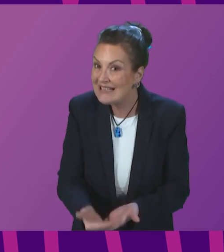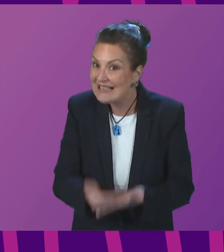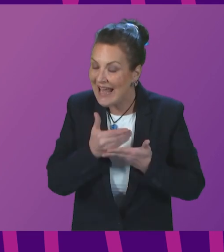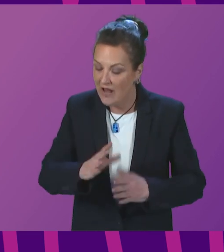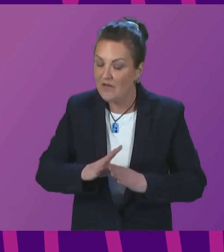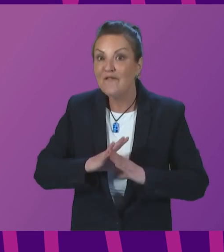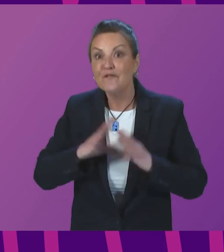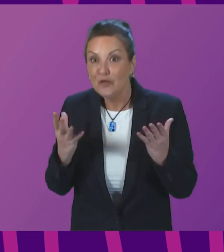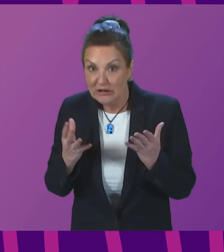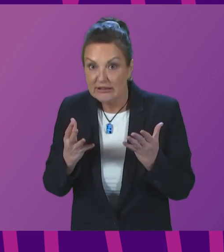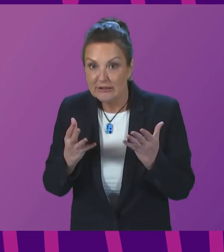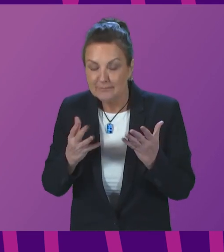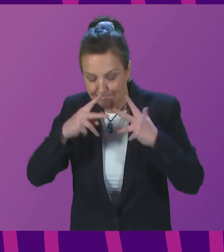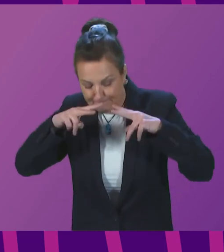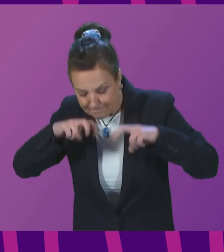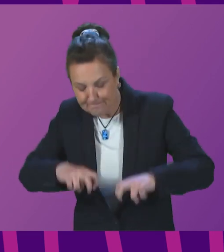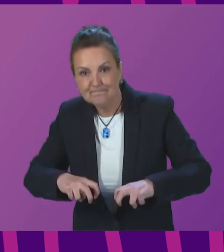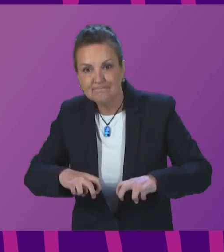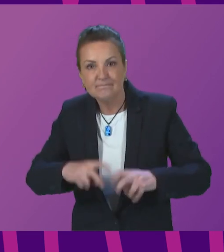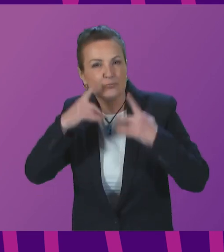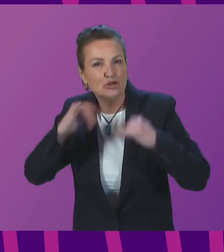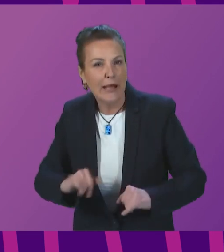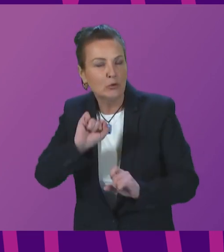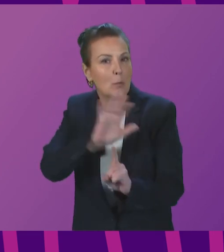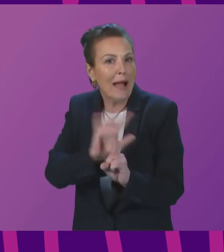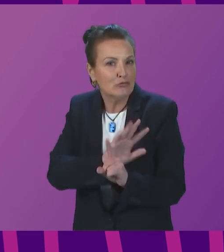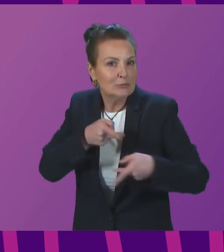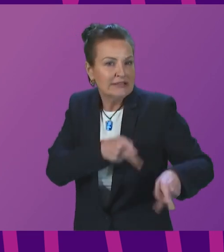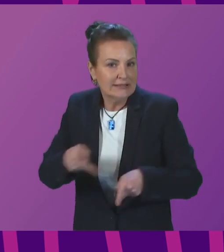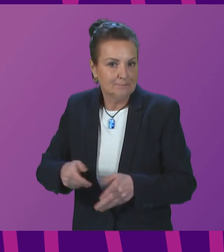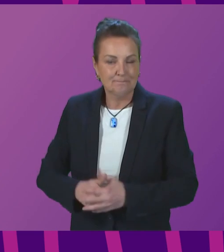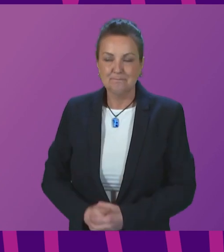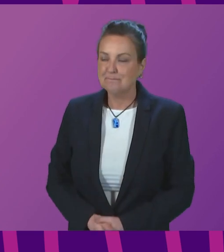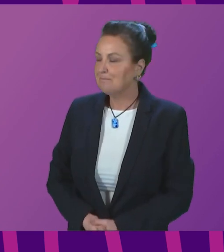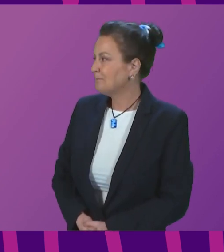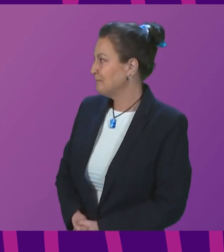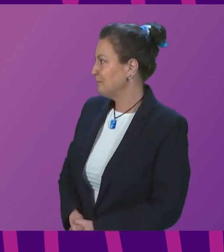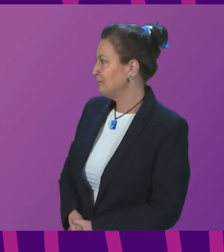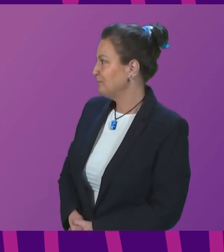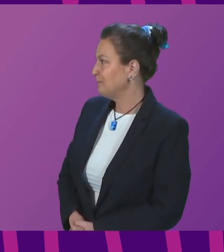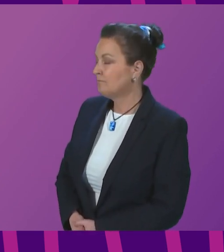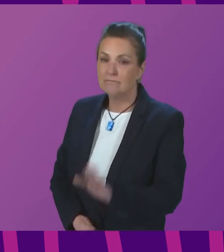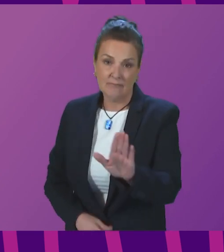We all thank the huge number of Scottish families who have come forward to open their homes